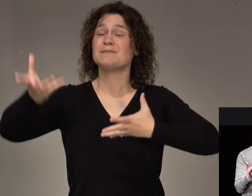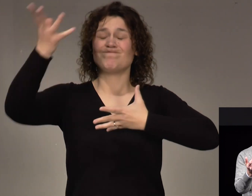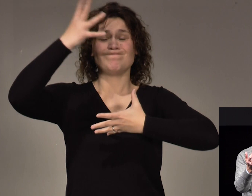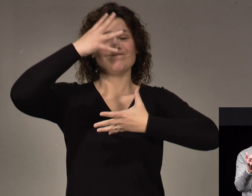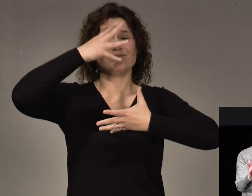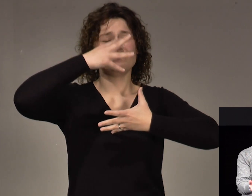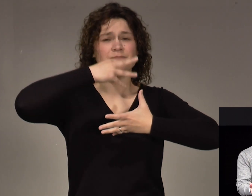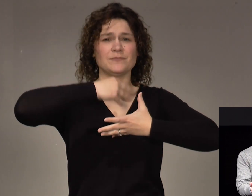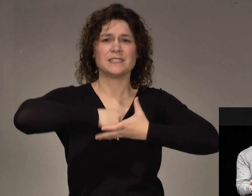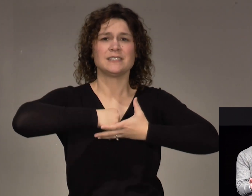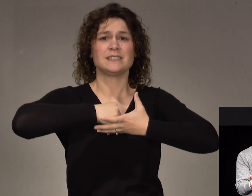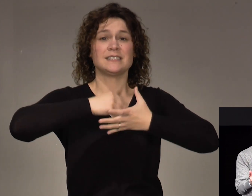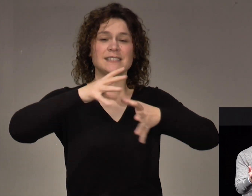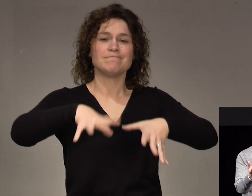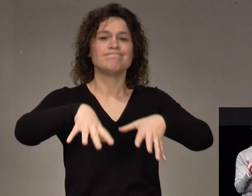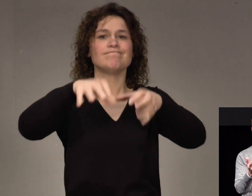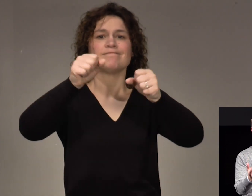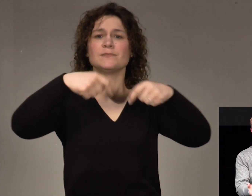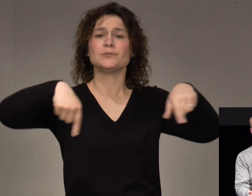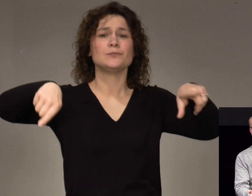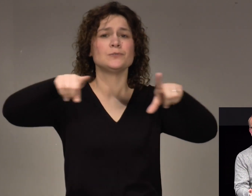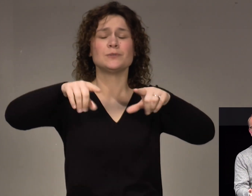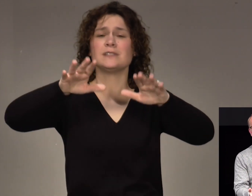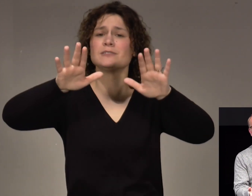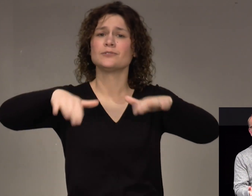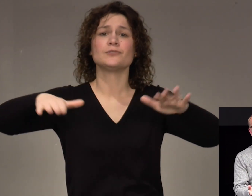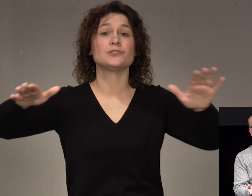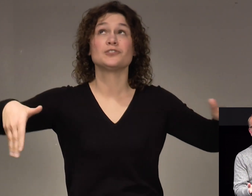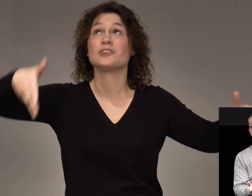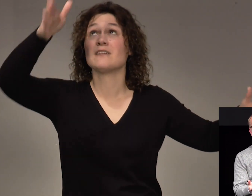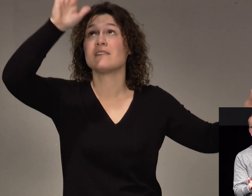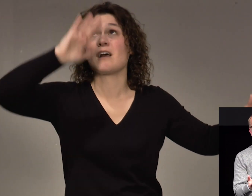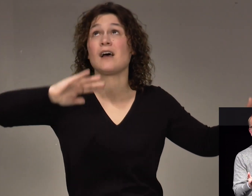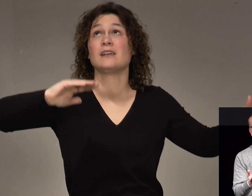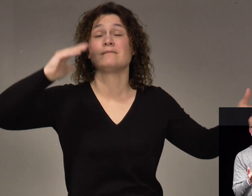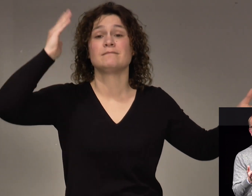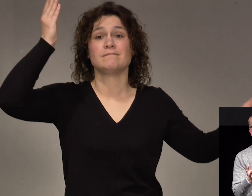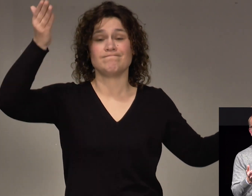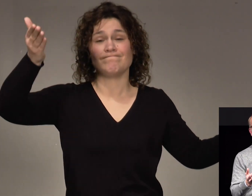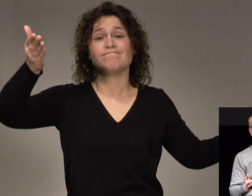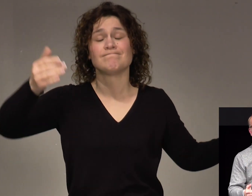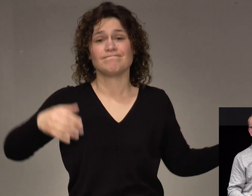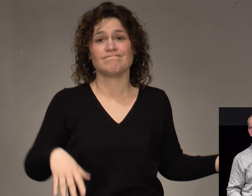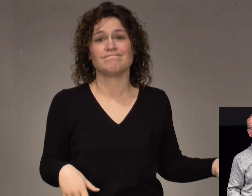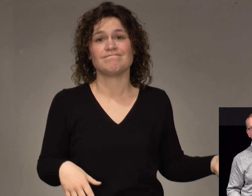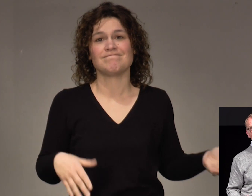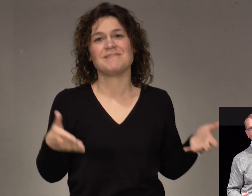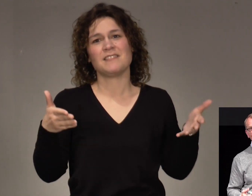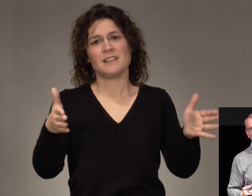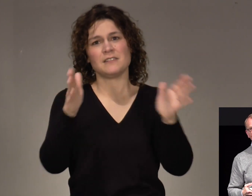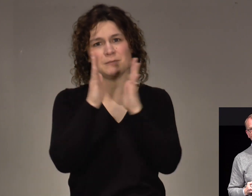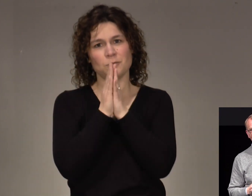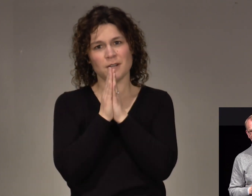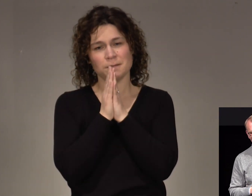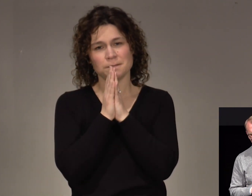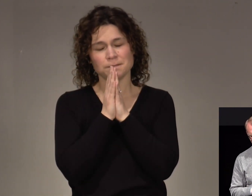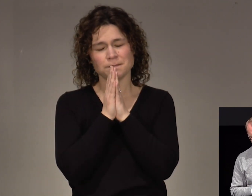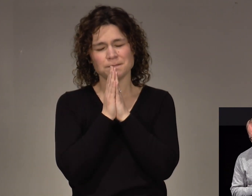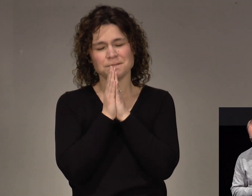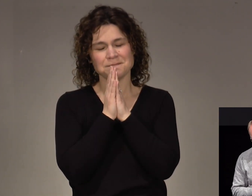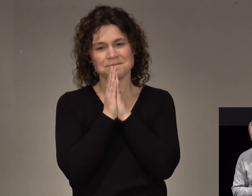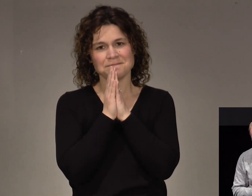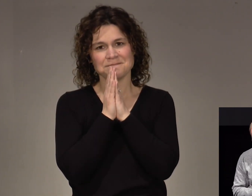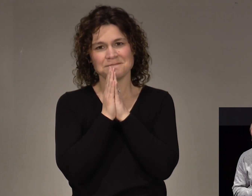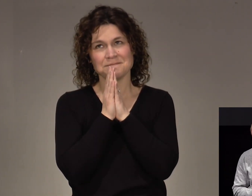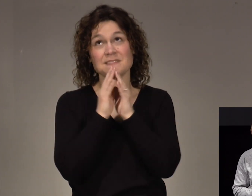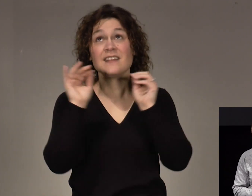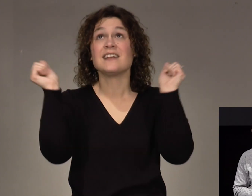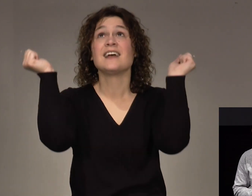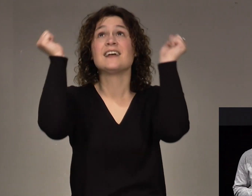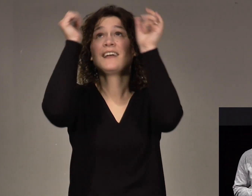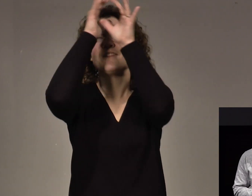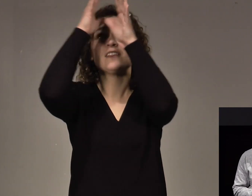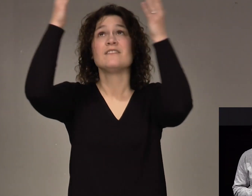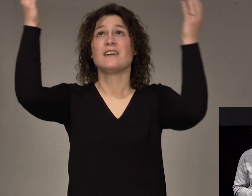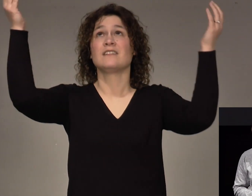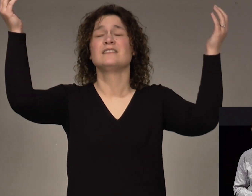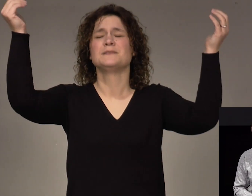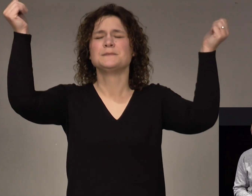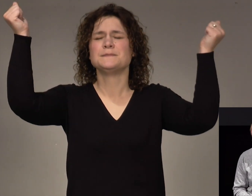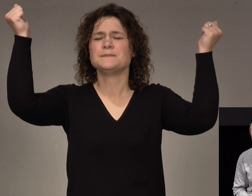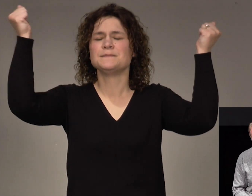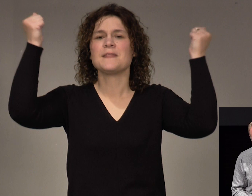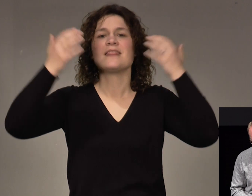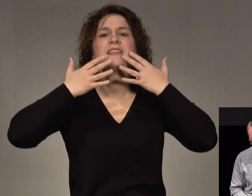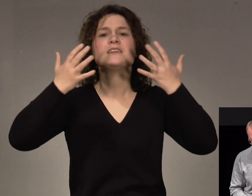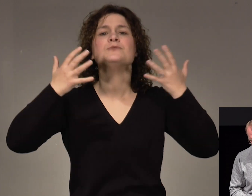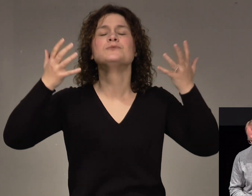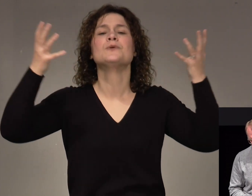become Children of God. Shall we pray. Heavenly Father, thank You so much for